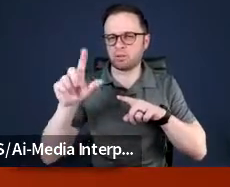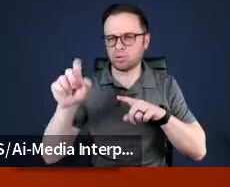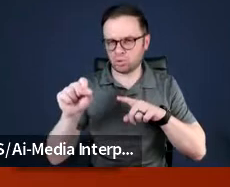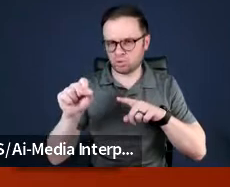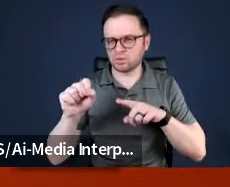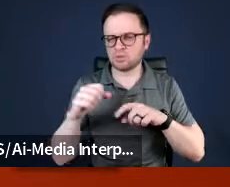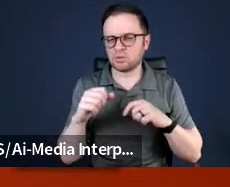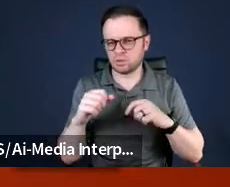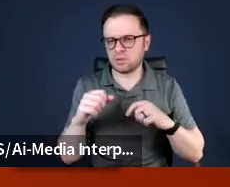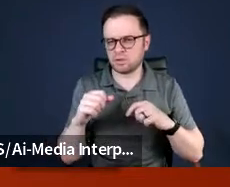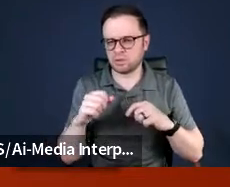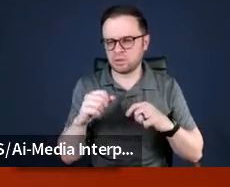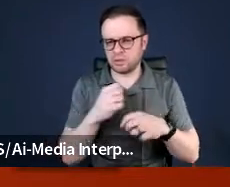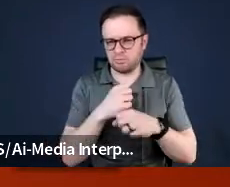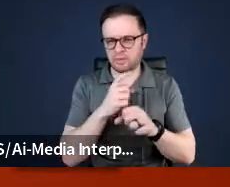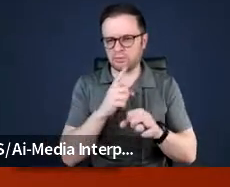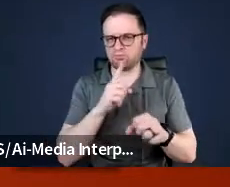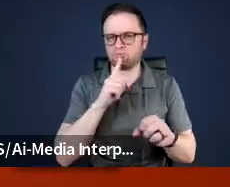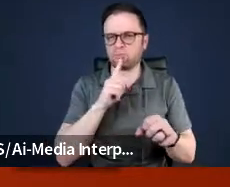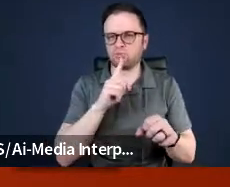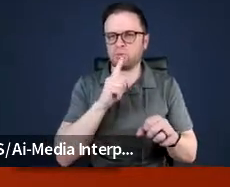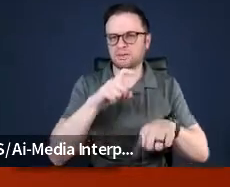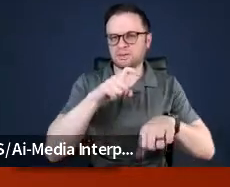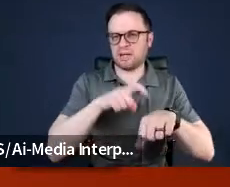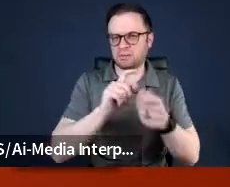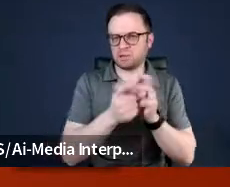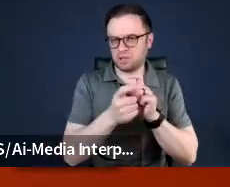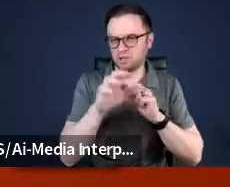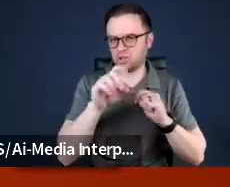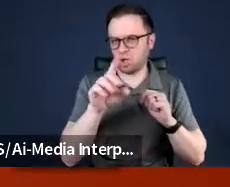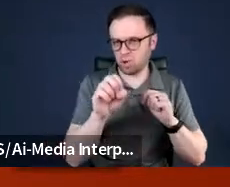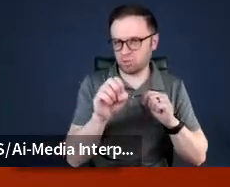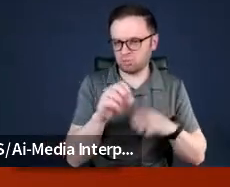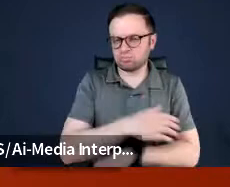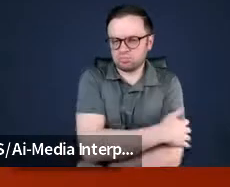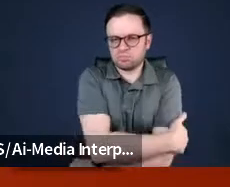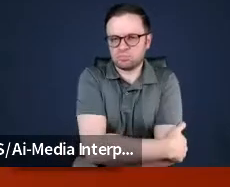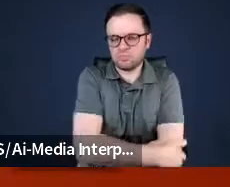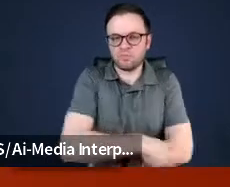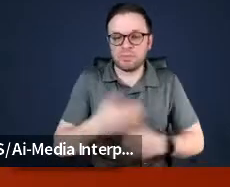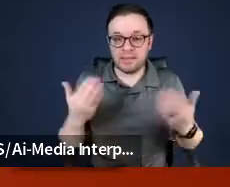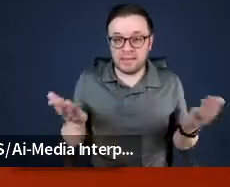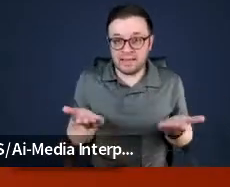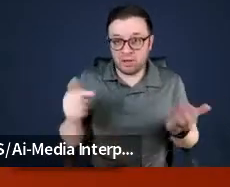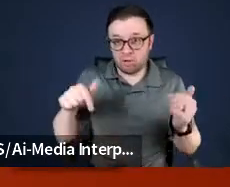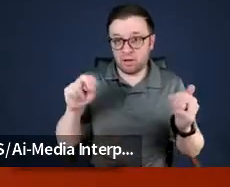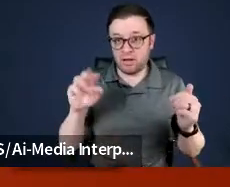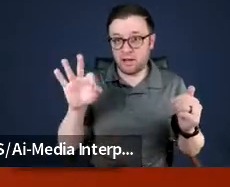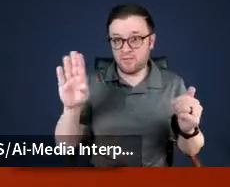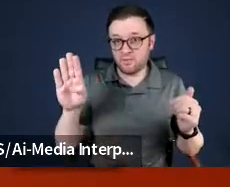automated tools that make them kind of real-time changes to the code.